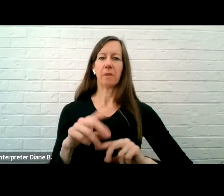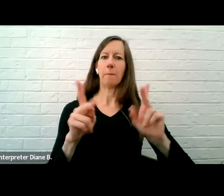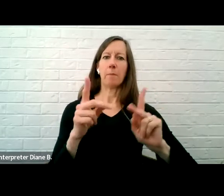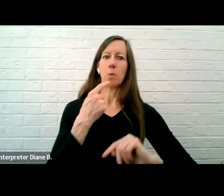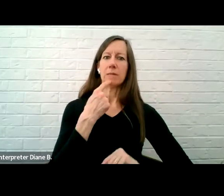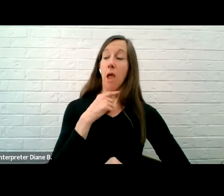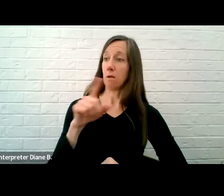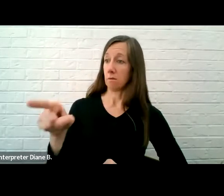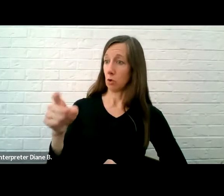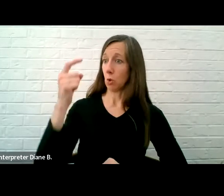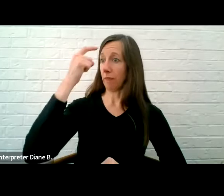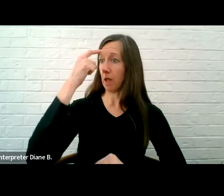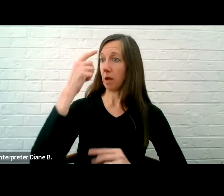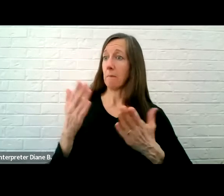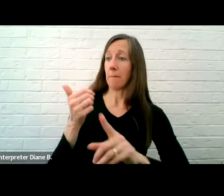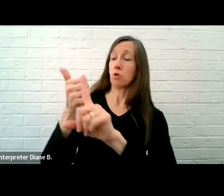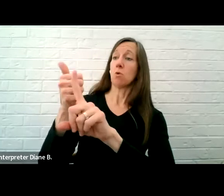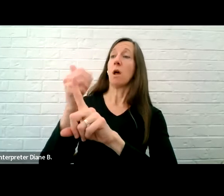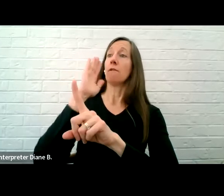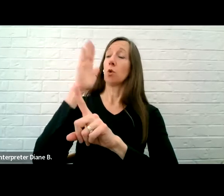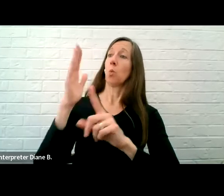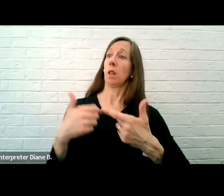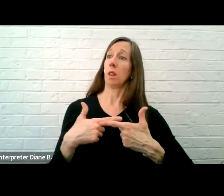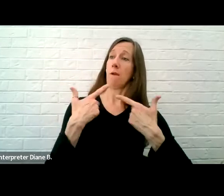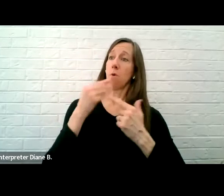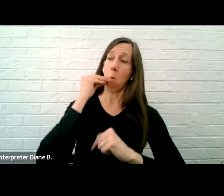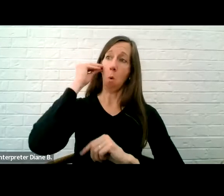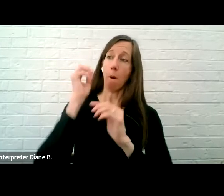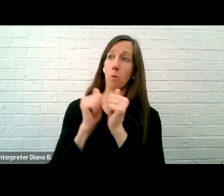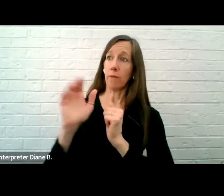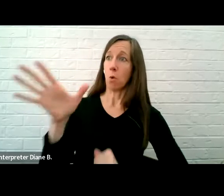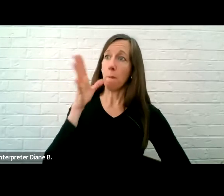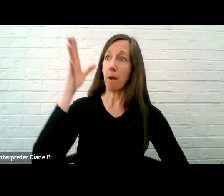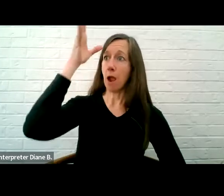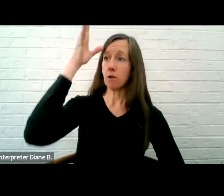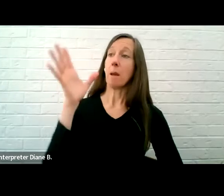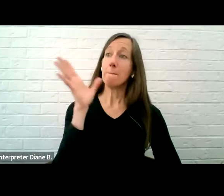Maybe you know. So Mom can take care of you for the rest of your life.